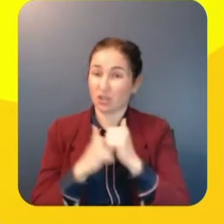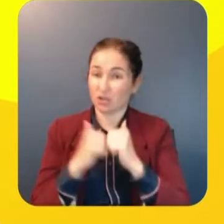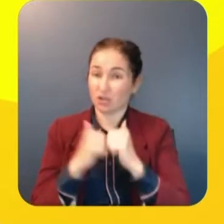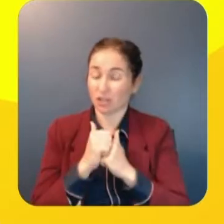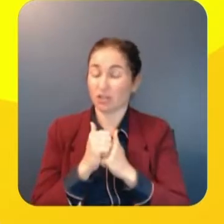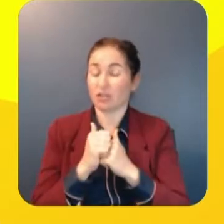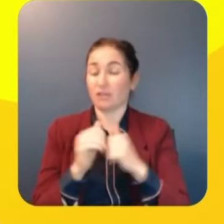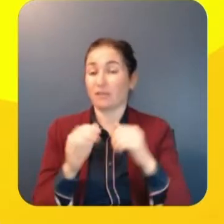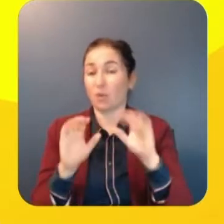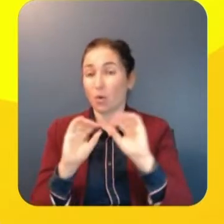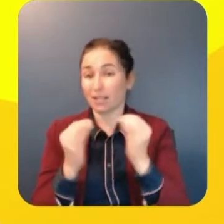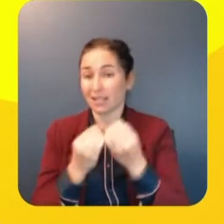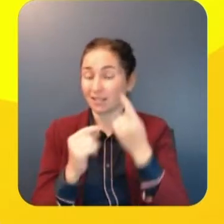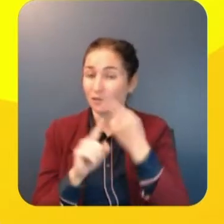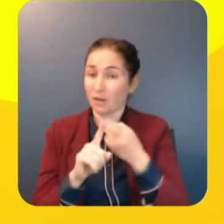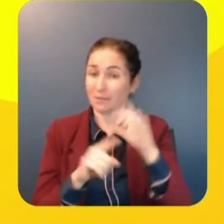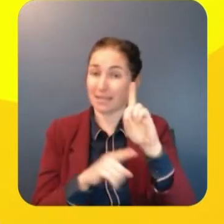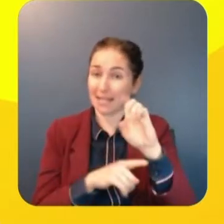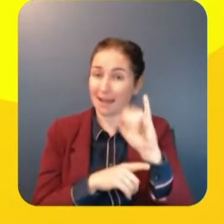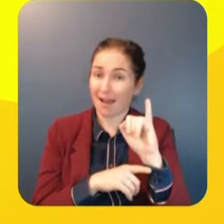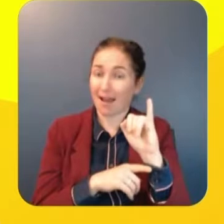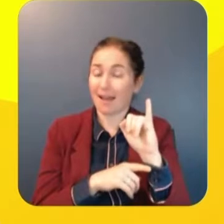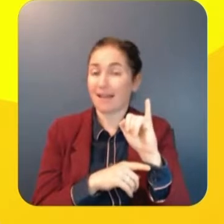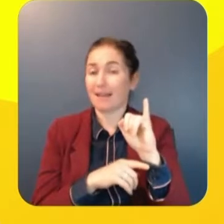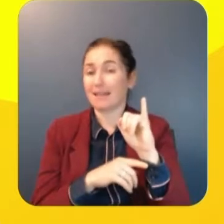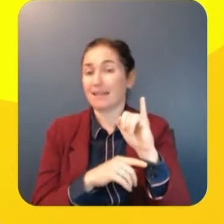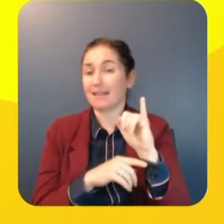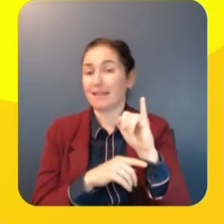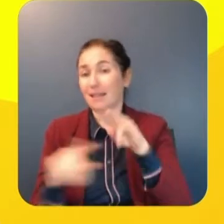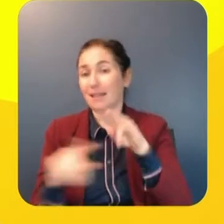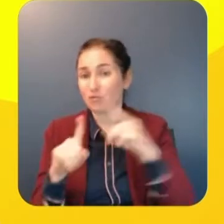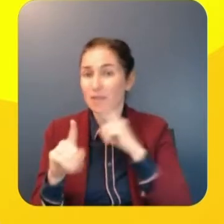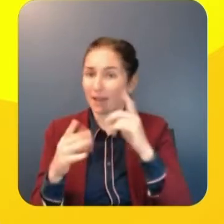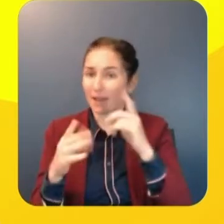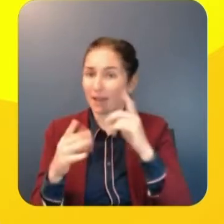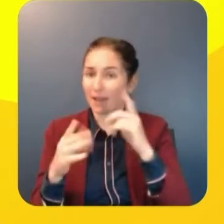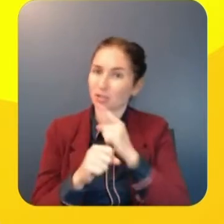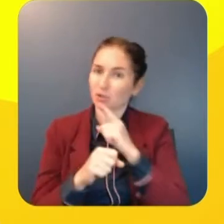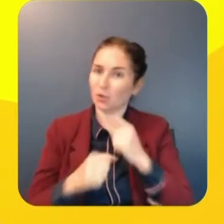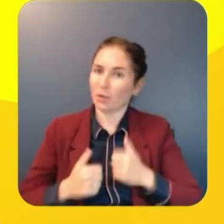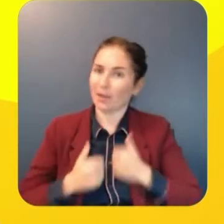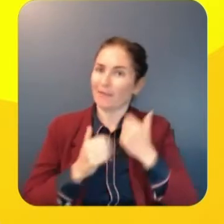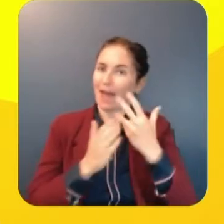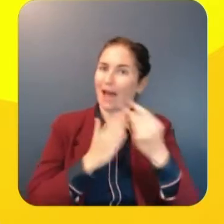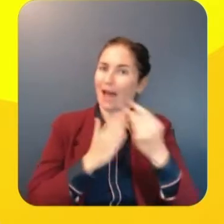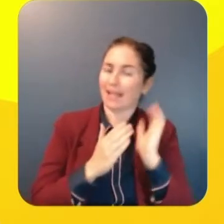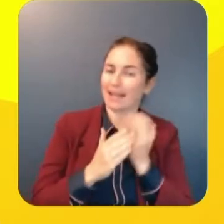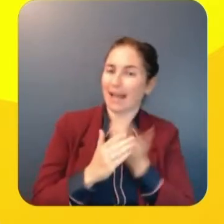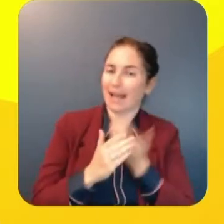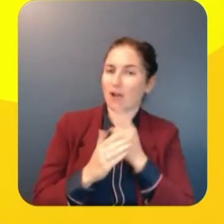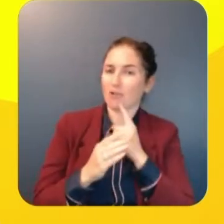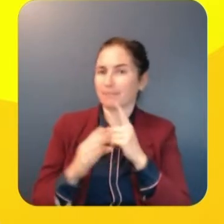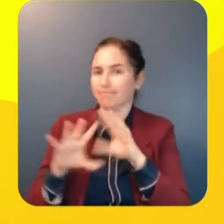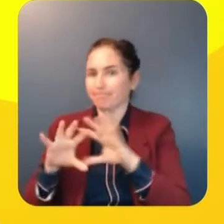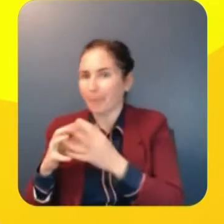we need to make sure that we're kind of leaning outside of our bubbles. We all live within that community and sometimes that kind of locks us into a box,